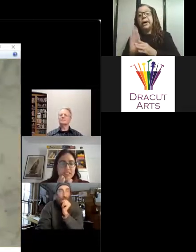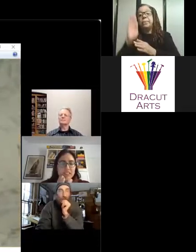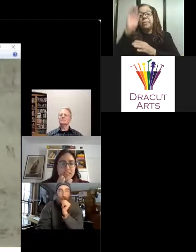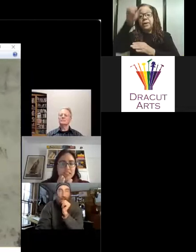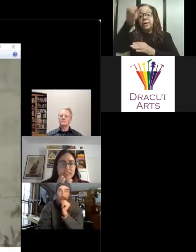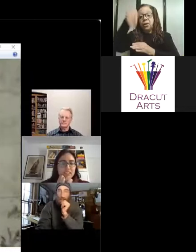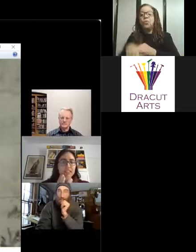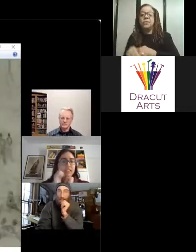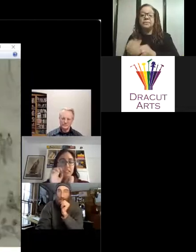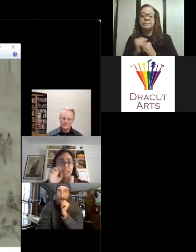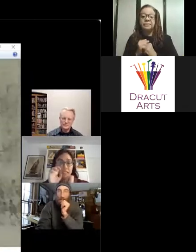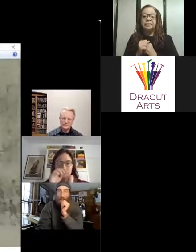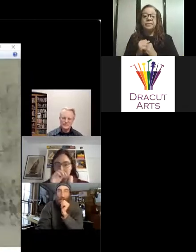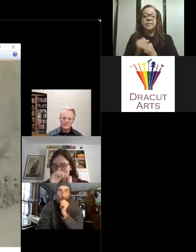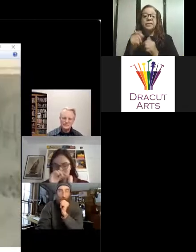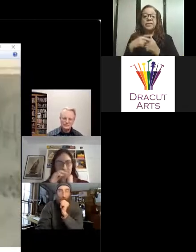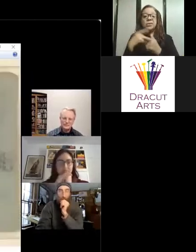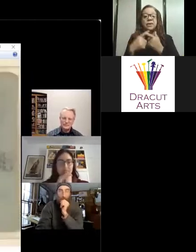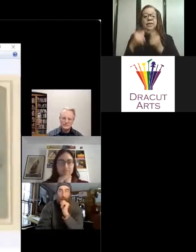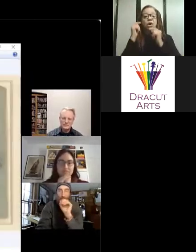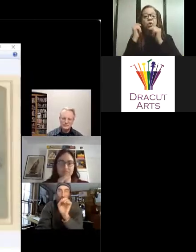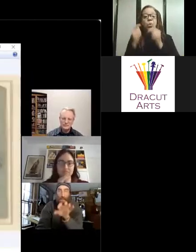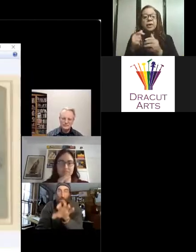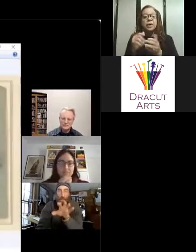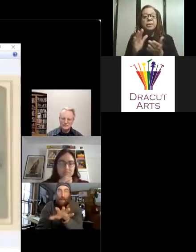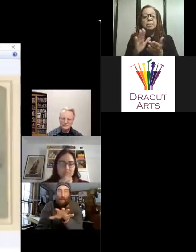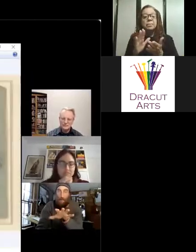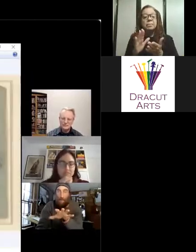So then I take a little a quick sketchbook page, like that done in the heat of battle.